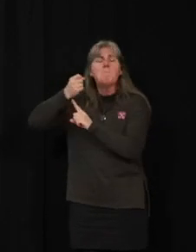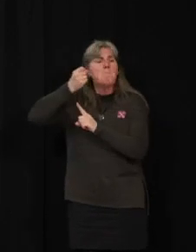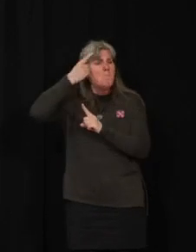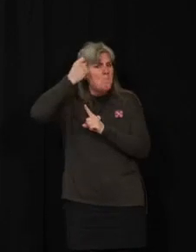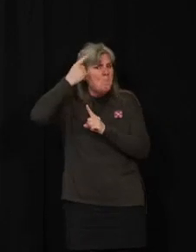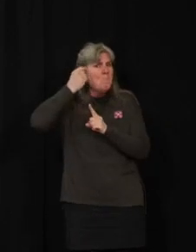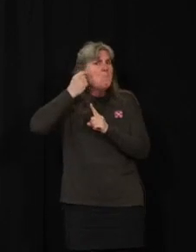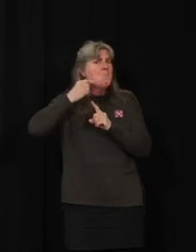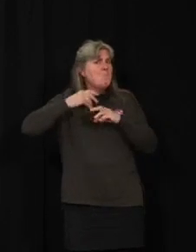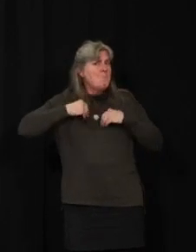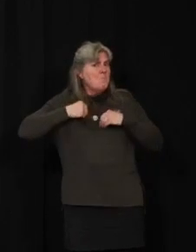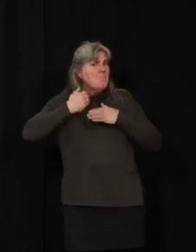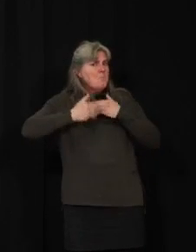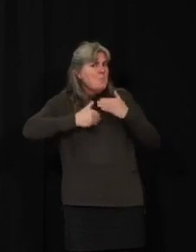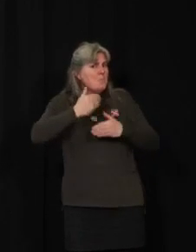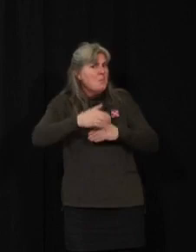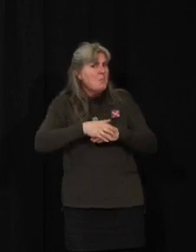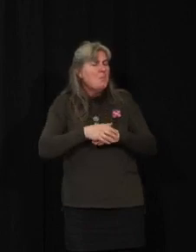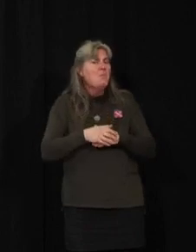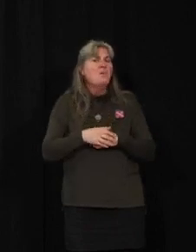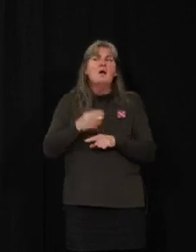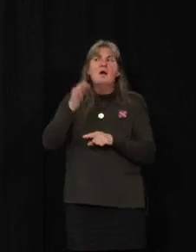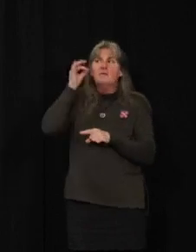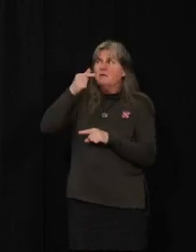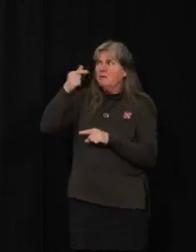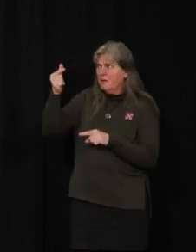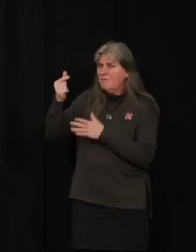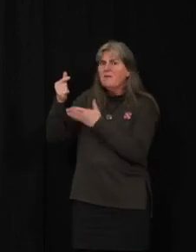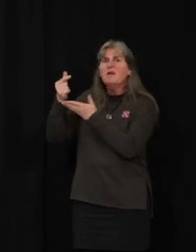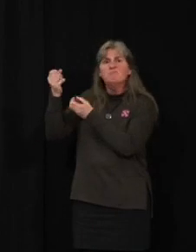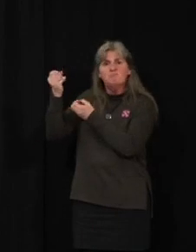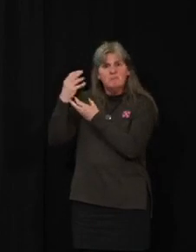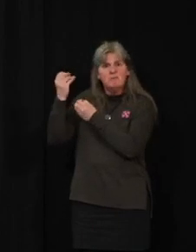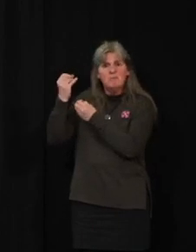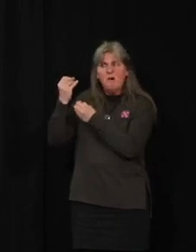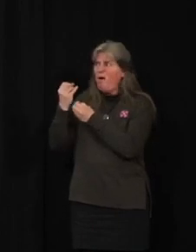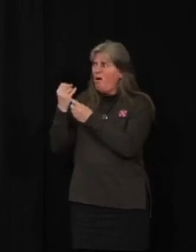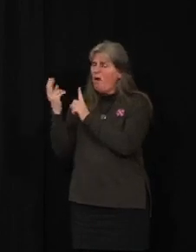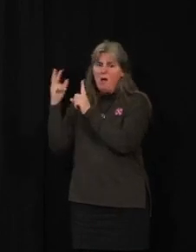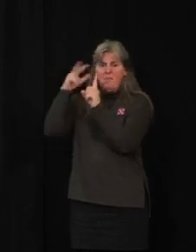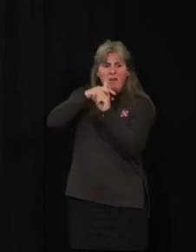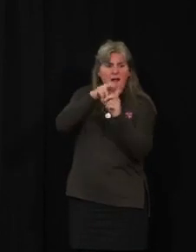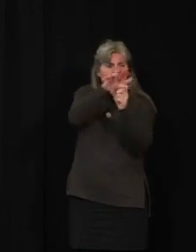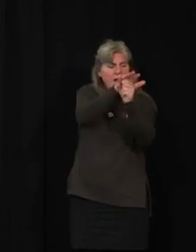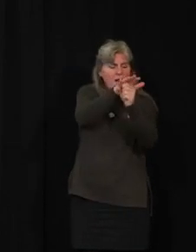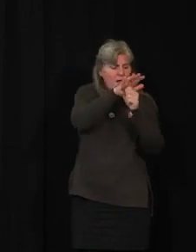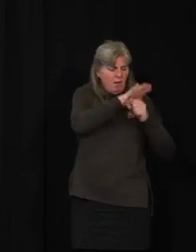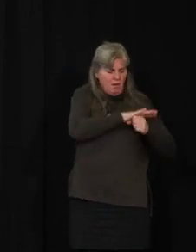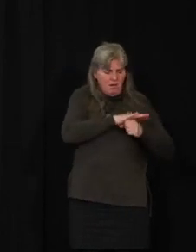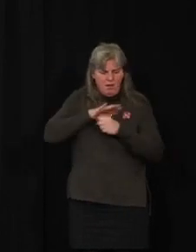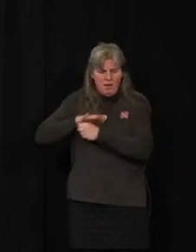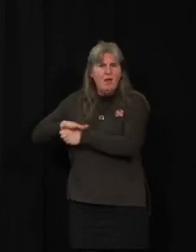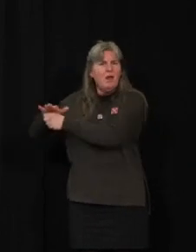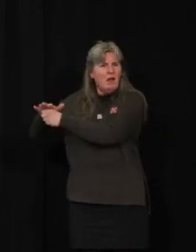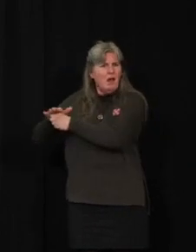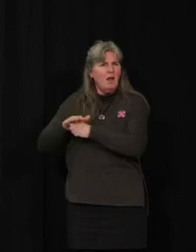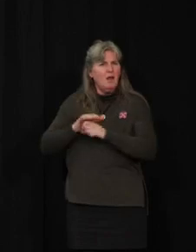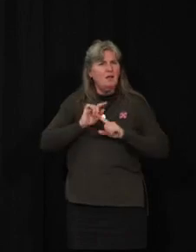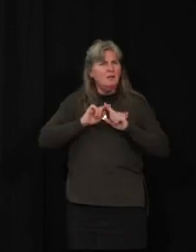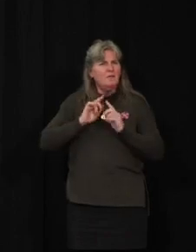announcements that work for the regions and partnering with the folks that are best suited to make those decisions.